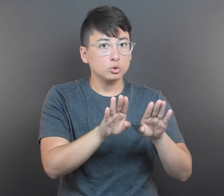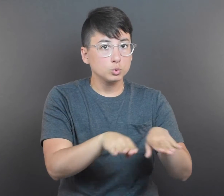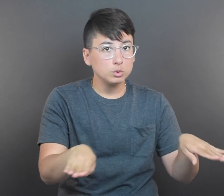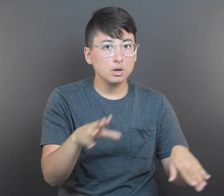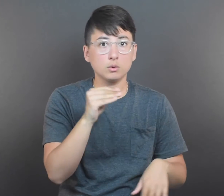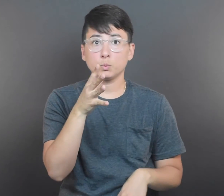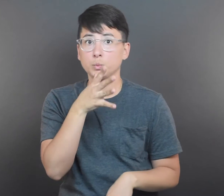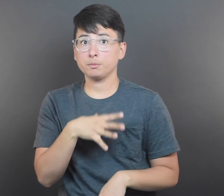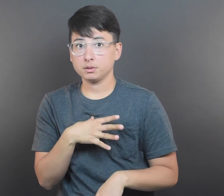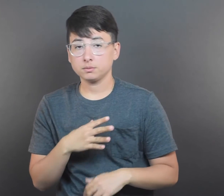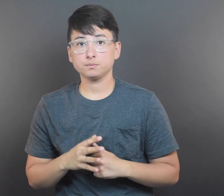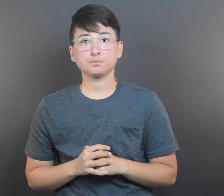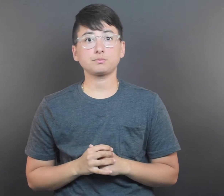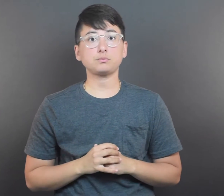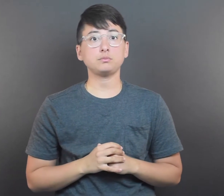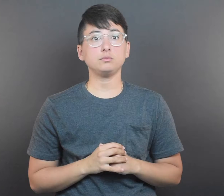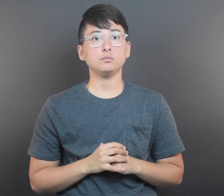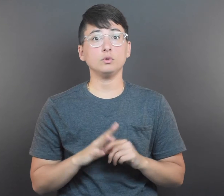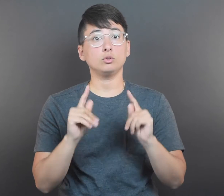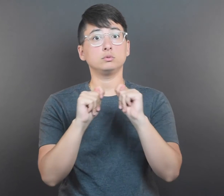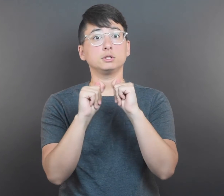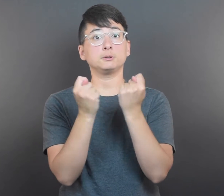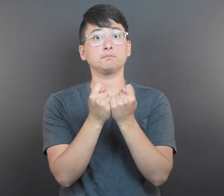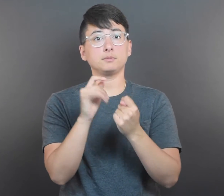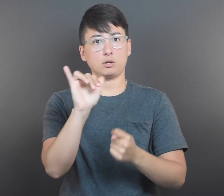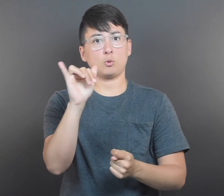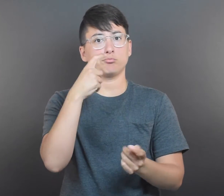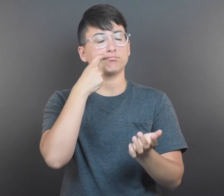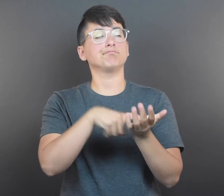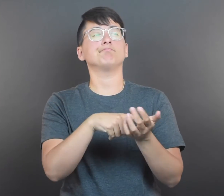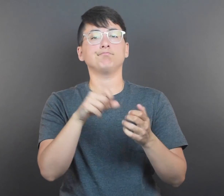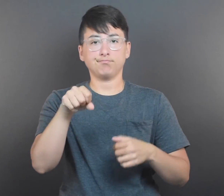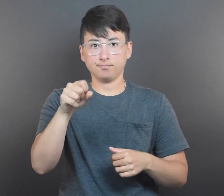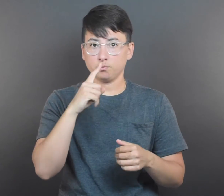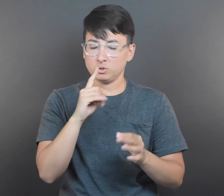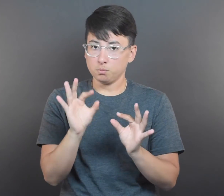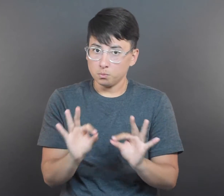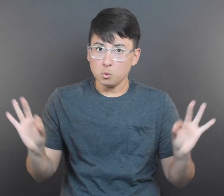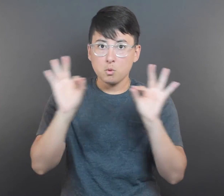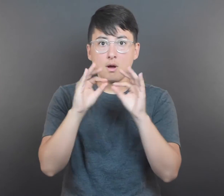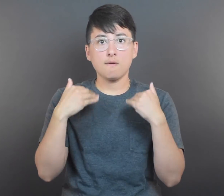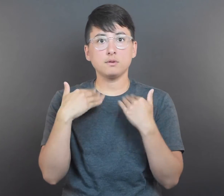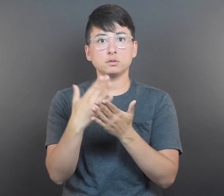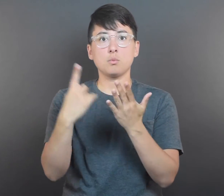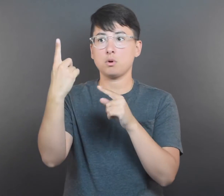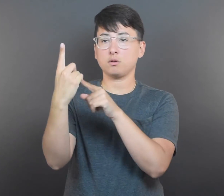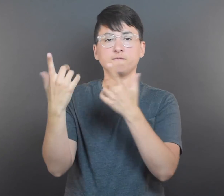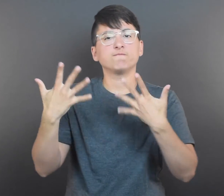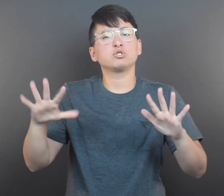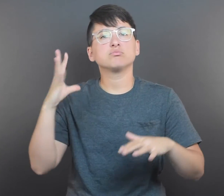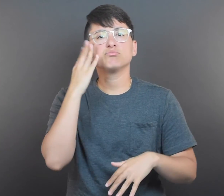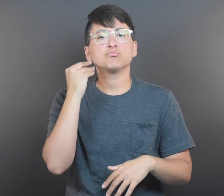and education in the Somali community, shared this crucial perspective in the planning meetings.